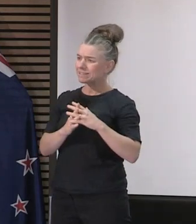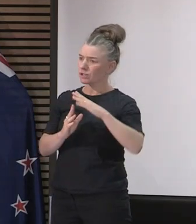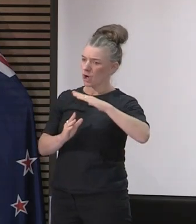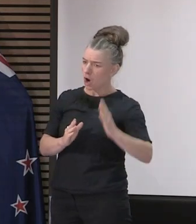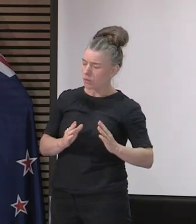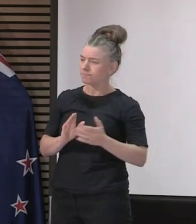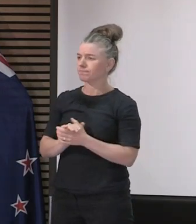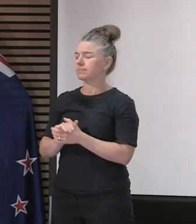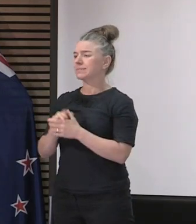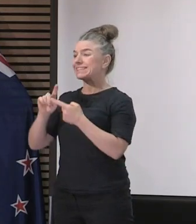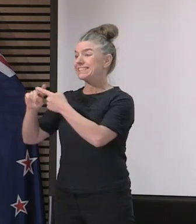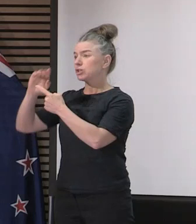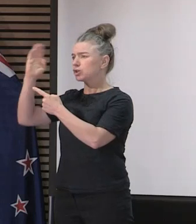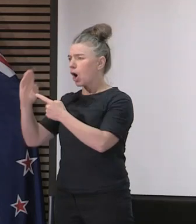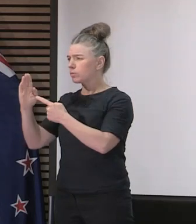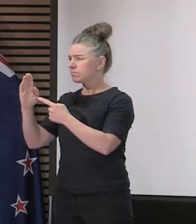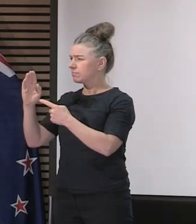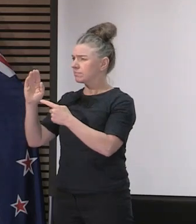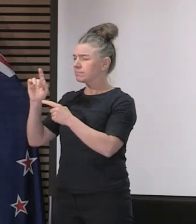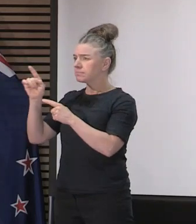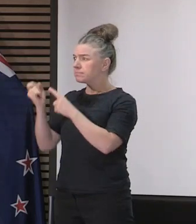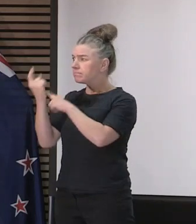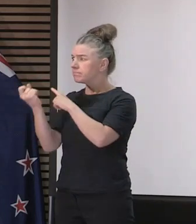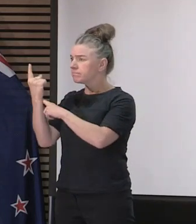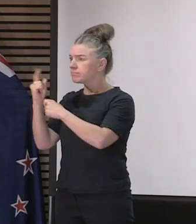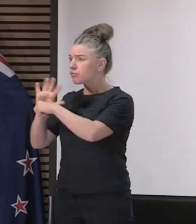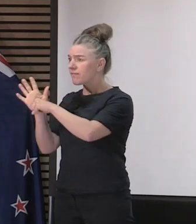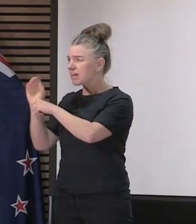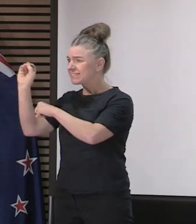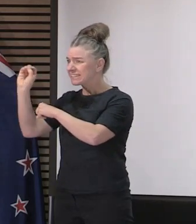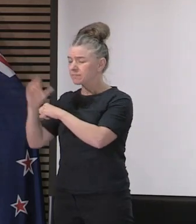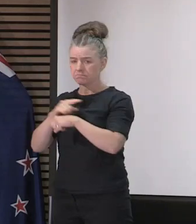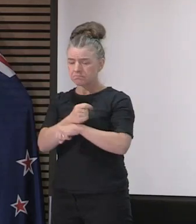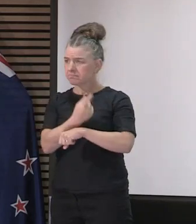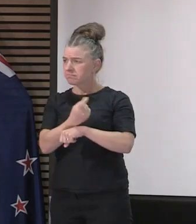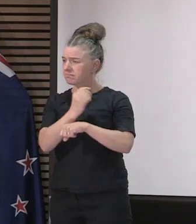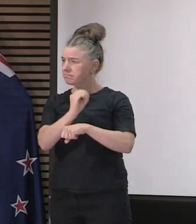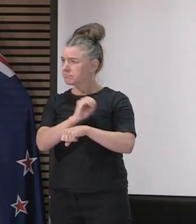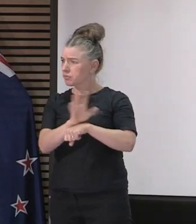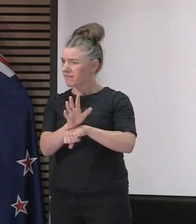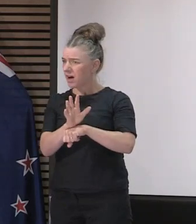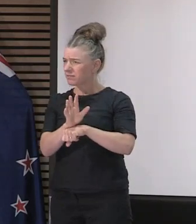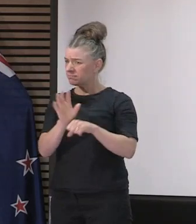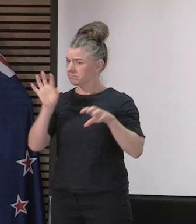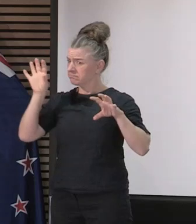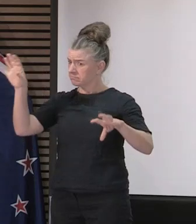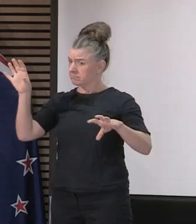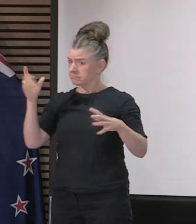in some other clusters as well. >> But experiences like that on the West Coast where